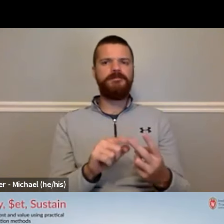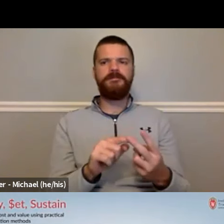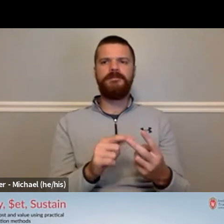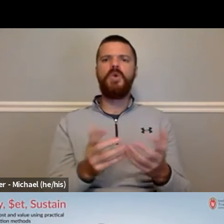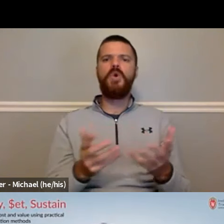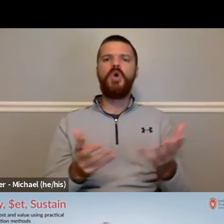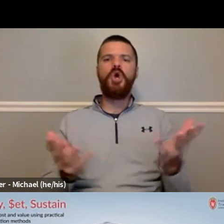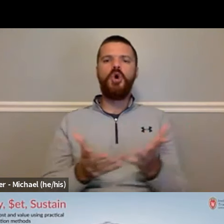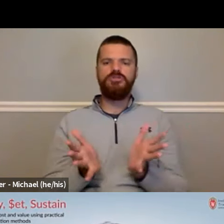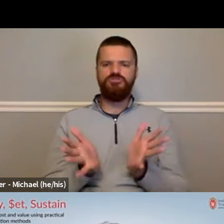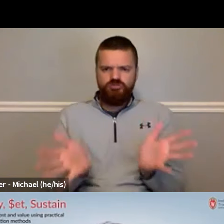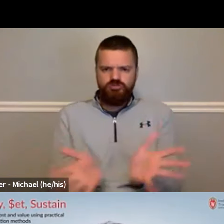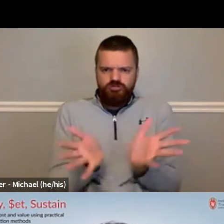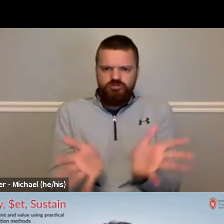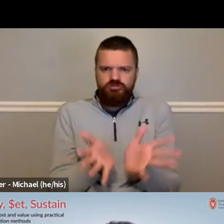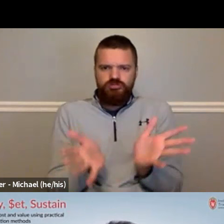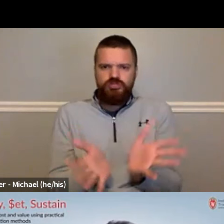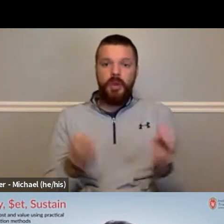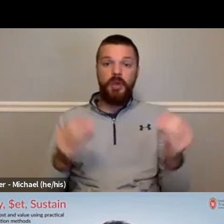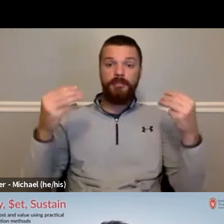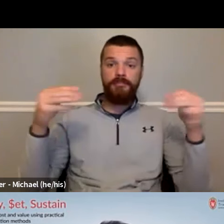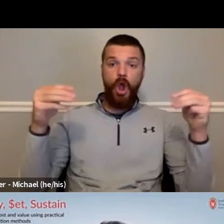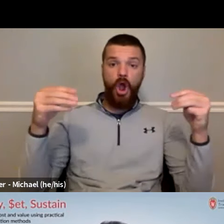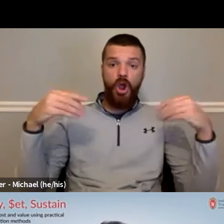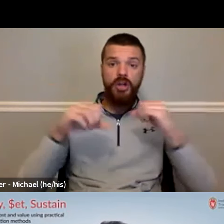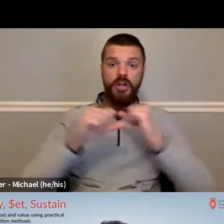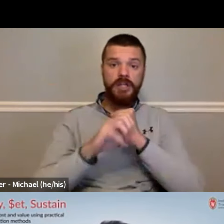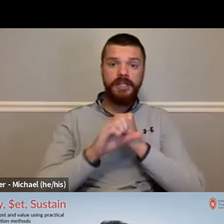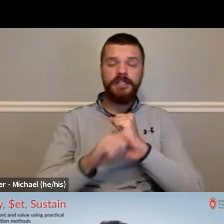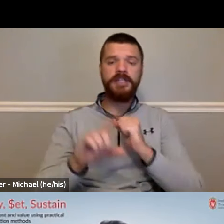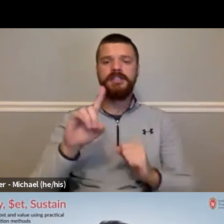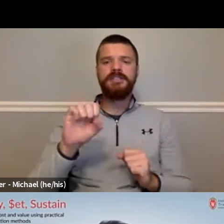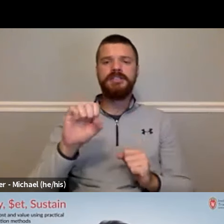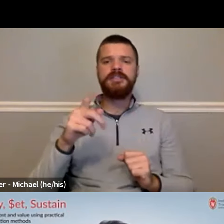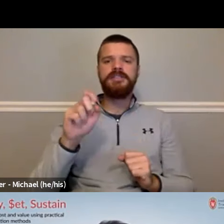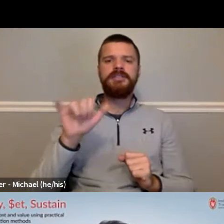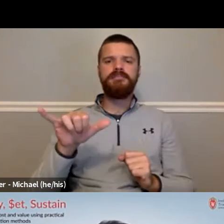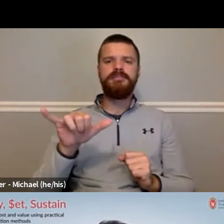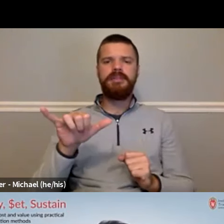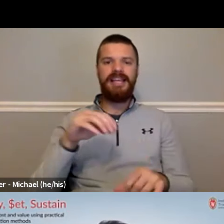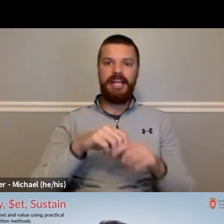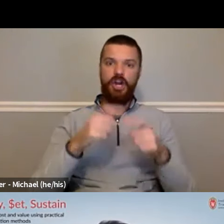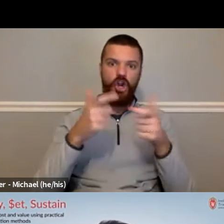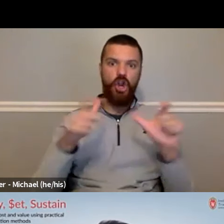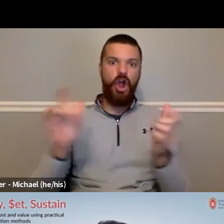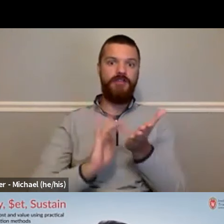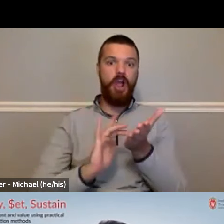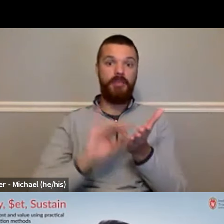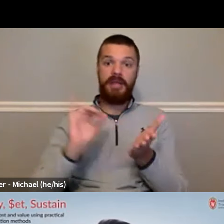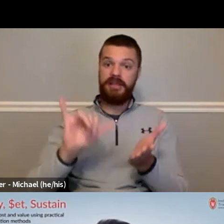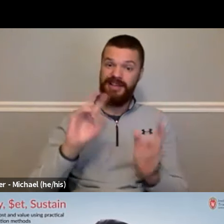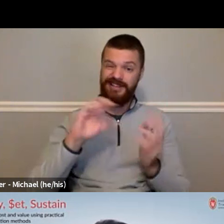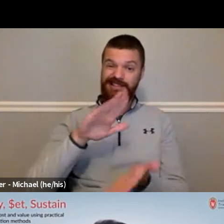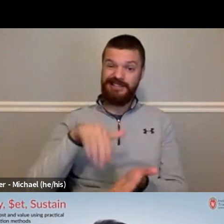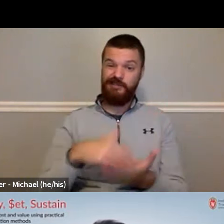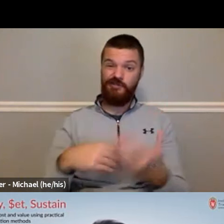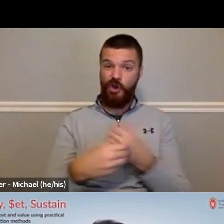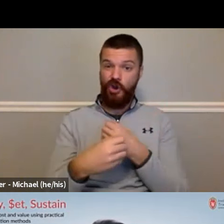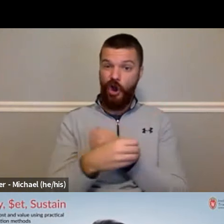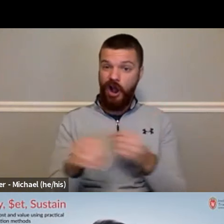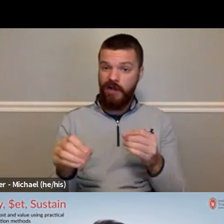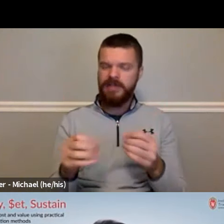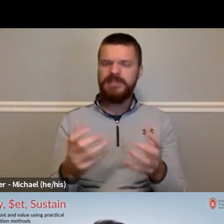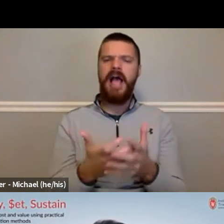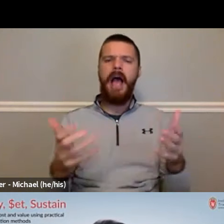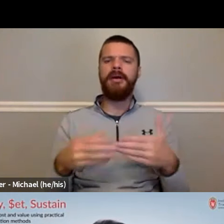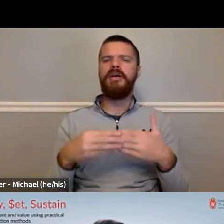Greg Aarons (he/his): The marketing and display decisions in kind of large pharmacy organizations is that centralized offices, how much latitude is there at the individual.